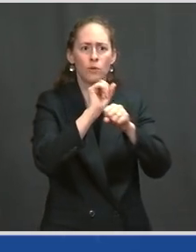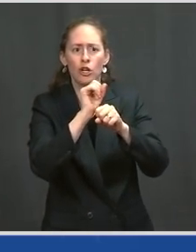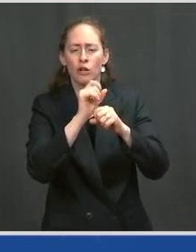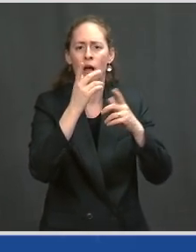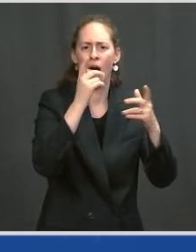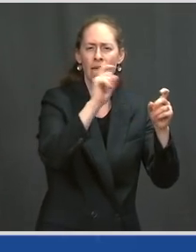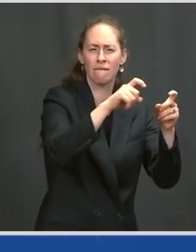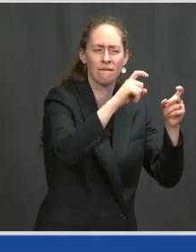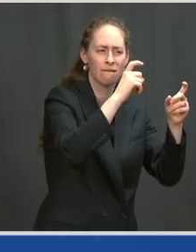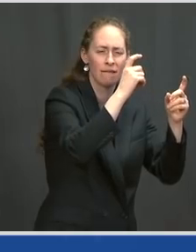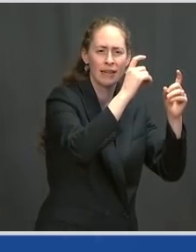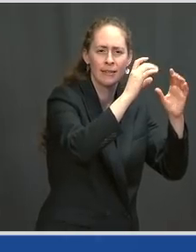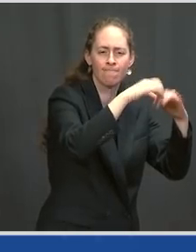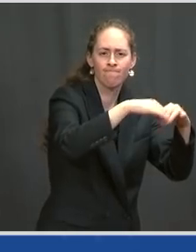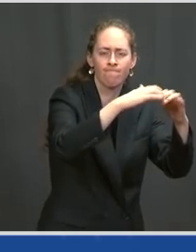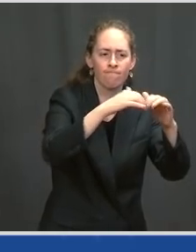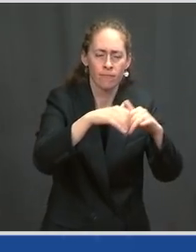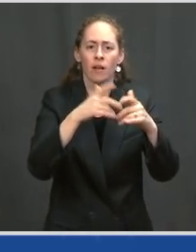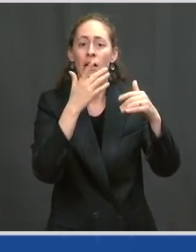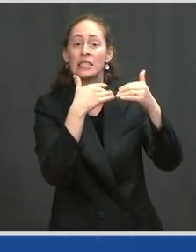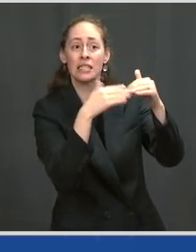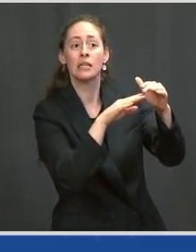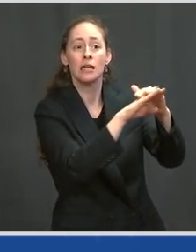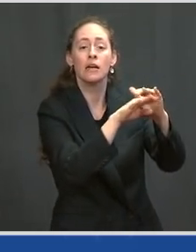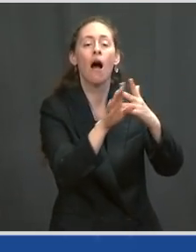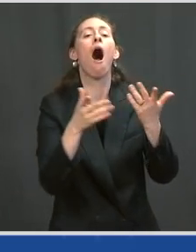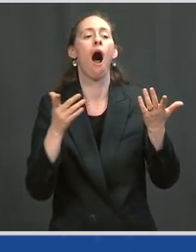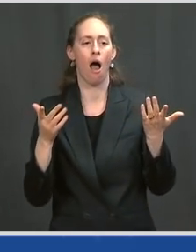And we need others to step up and play a role as well.